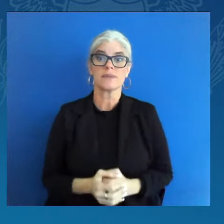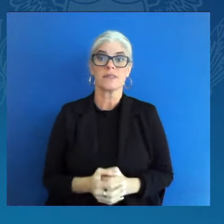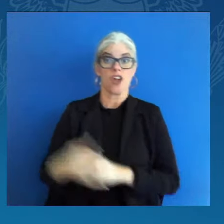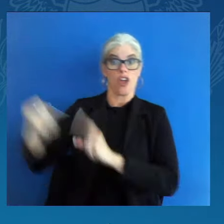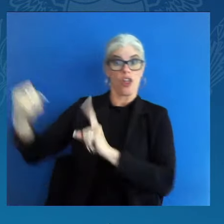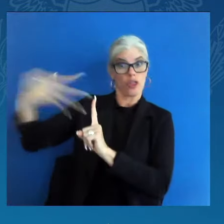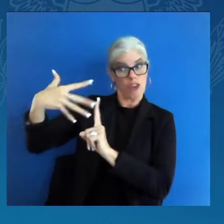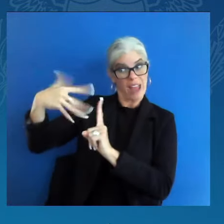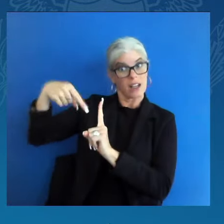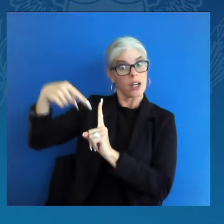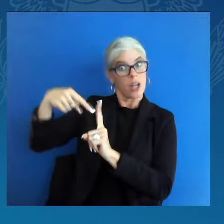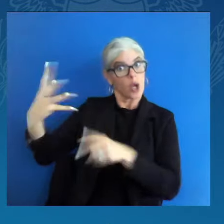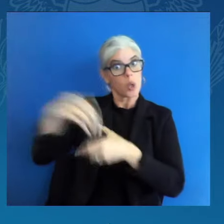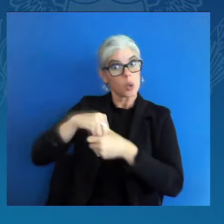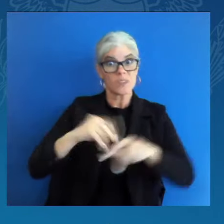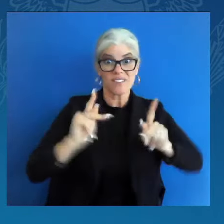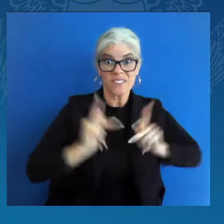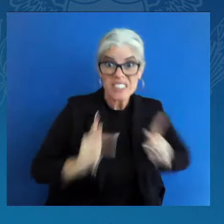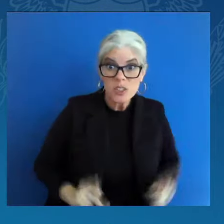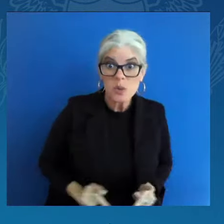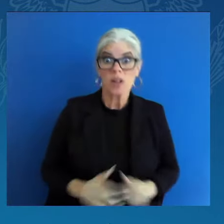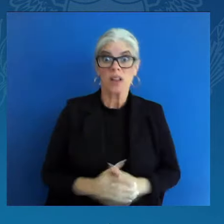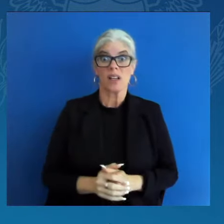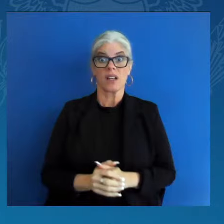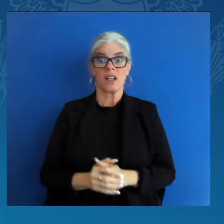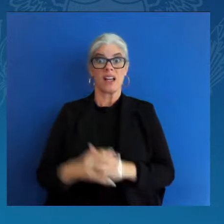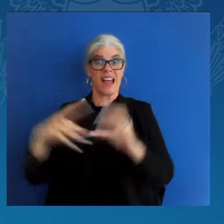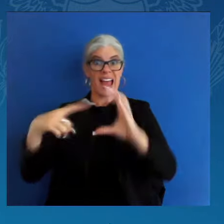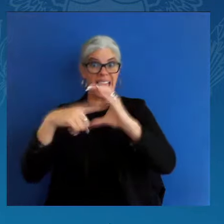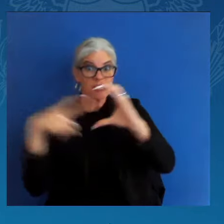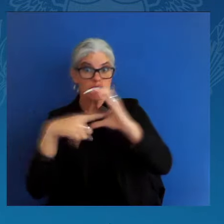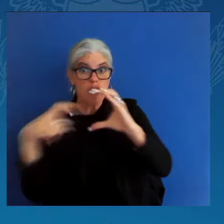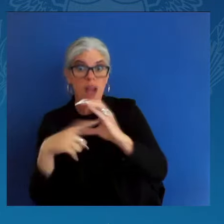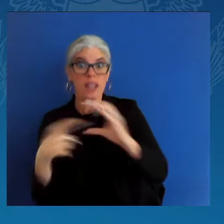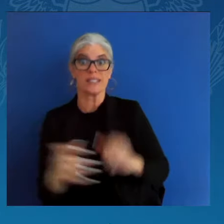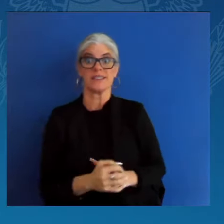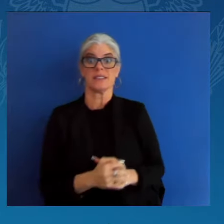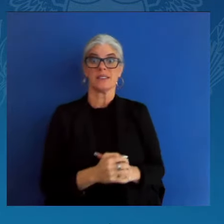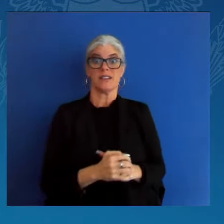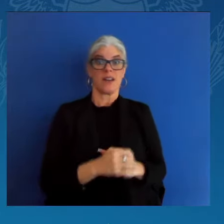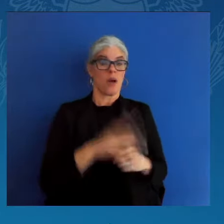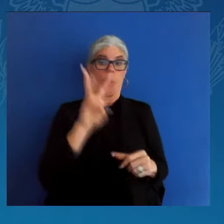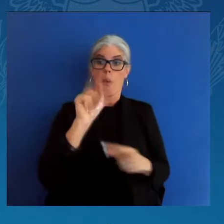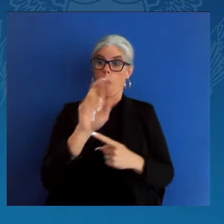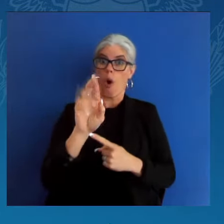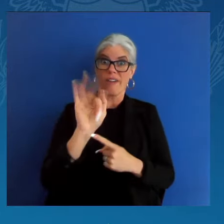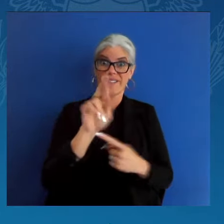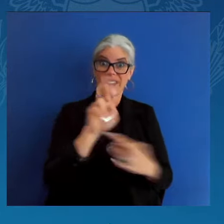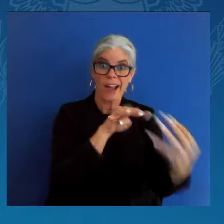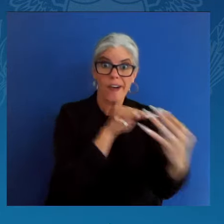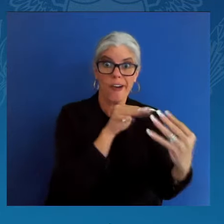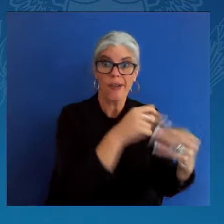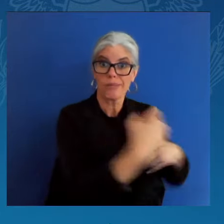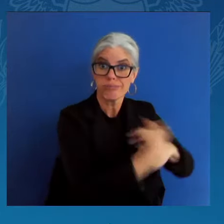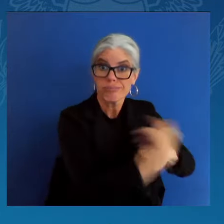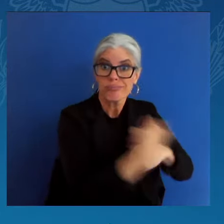and to space based infrastructure. China and Russia in particular, continue to invest heavily in